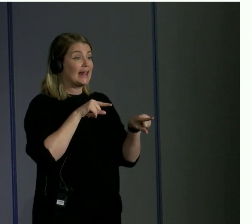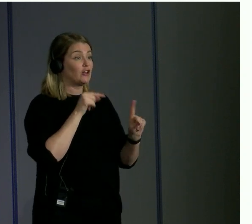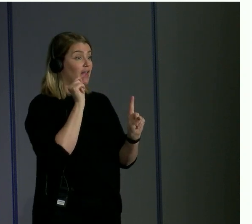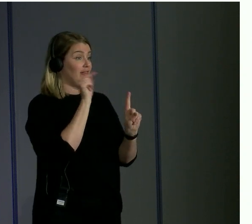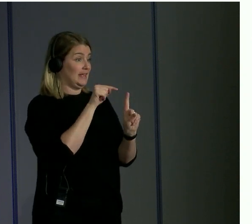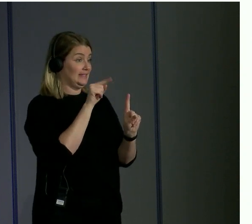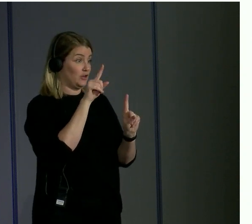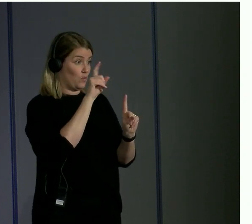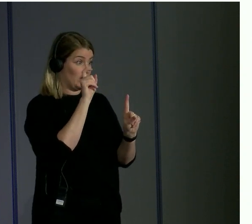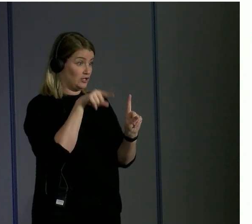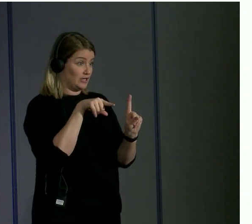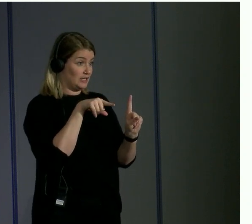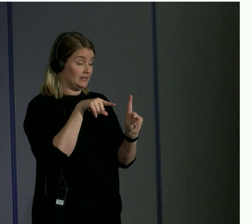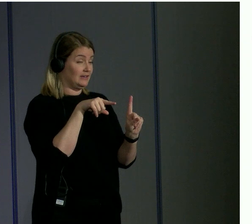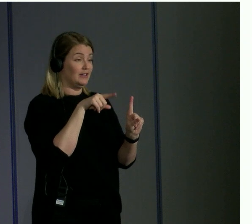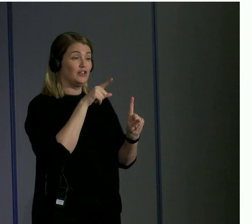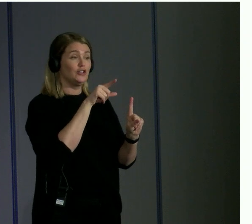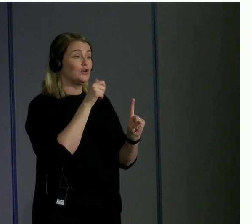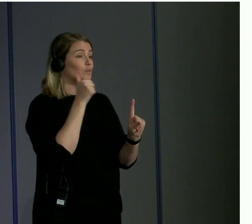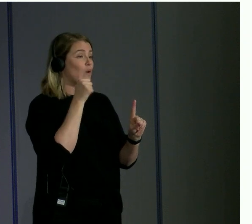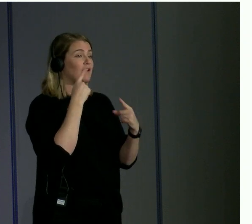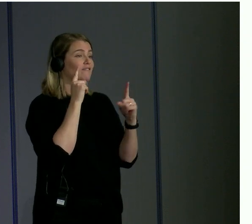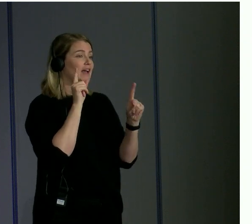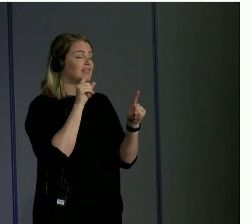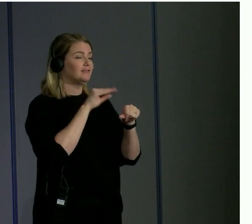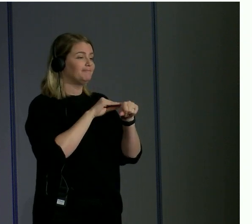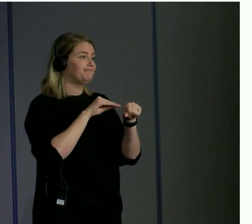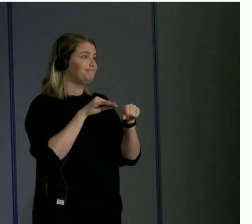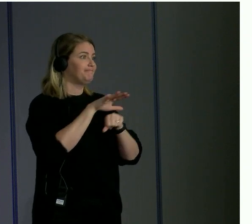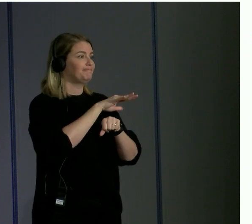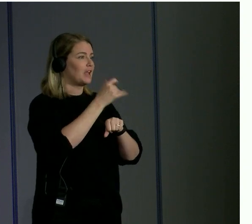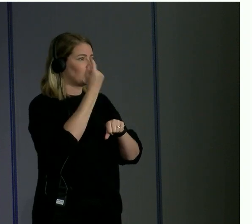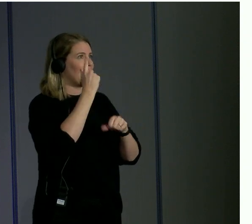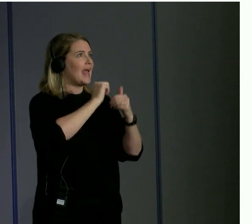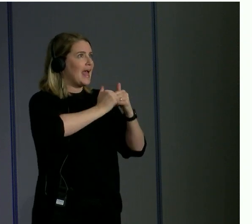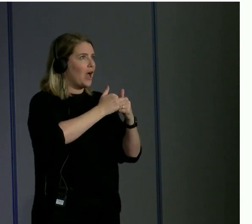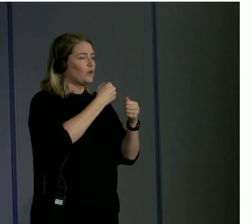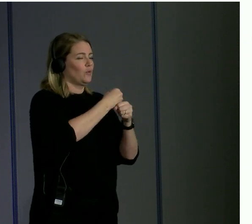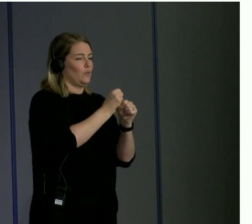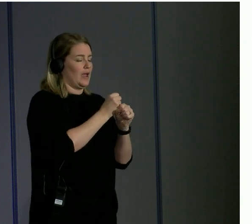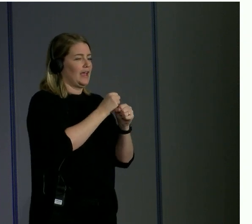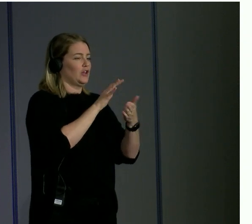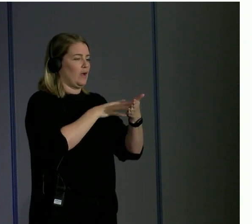you are not going to affect actively understand how to create this graphic in an accessible way.